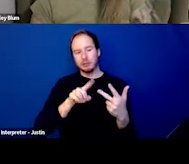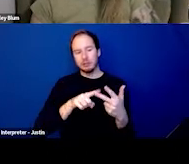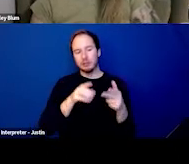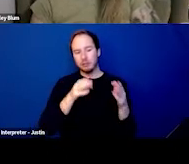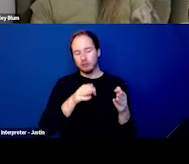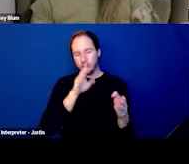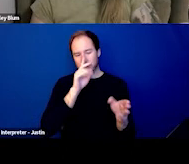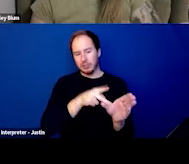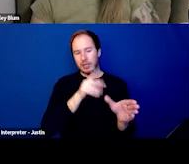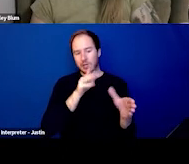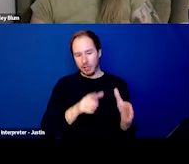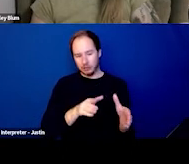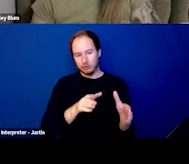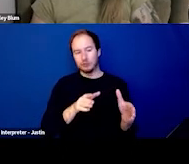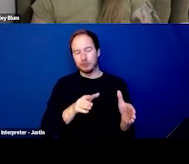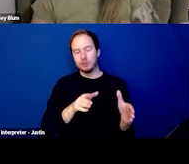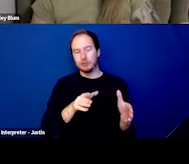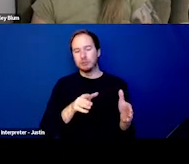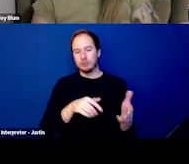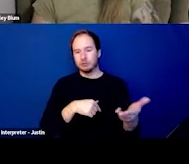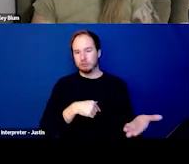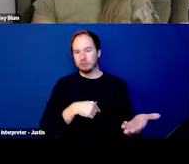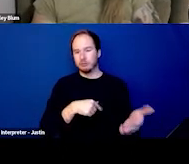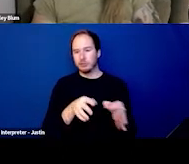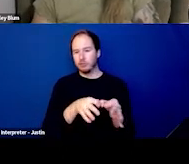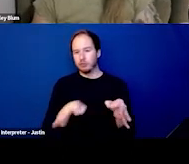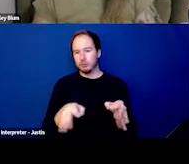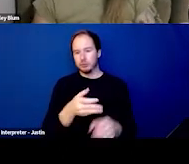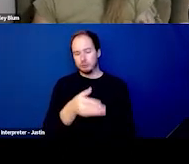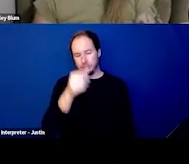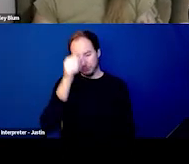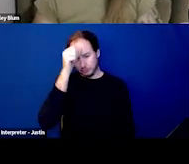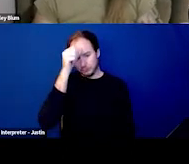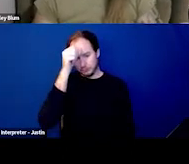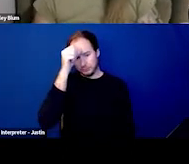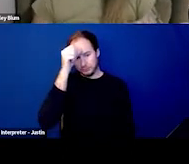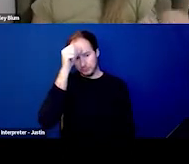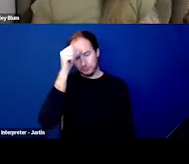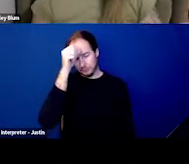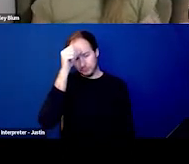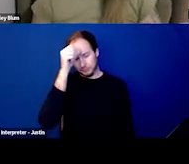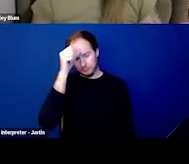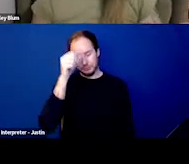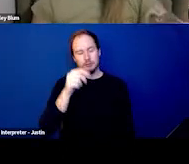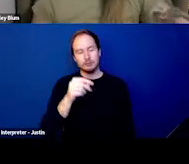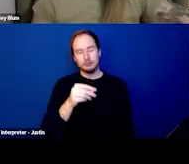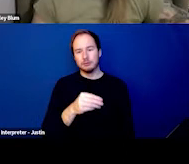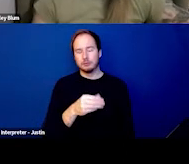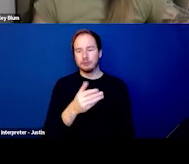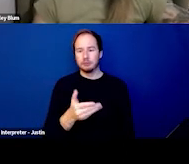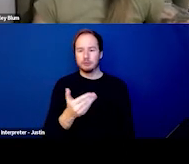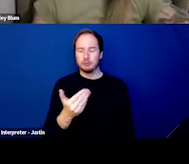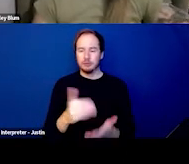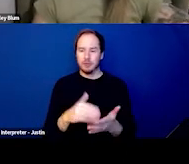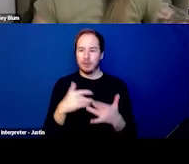for the Street Medicine Institute's Board of Directors. And we're again, really, really thrilled and grateful that all three